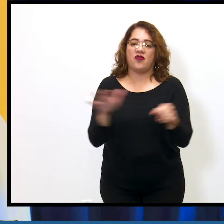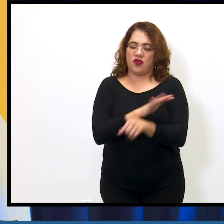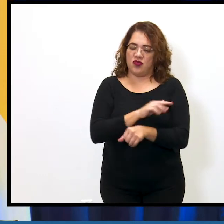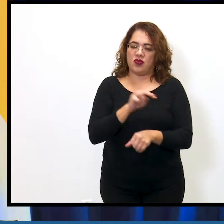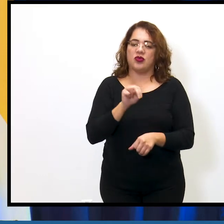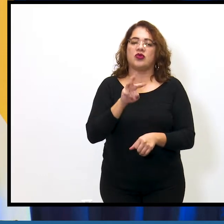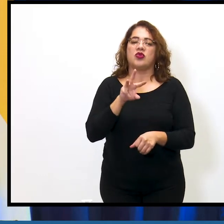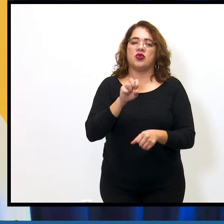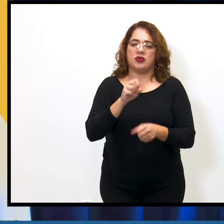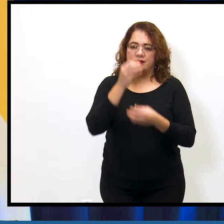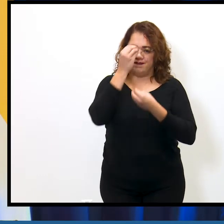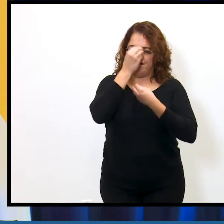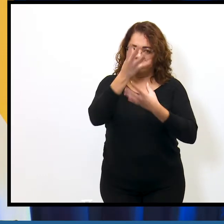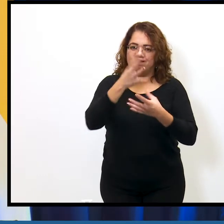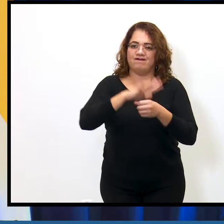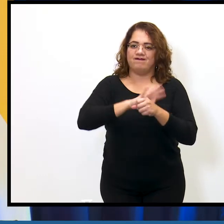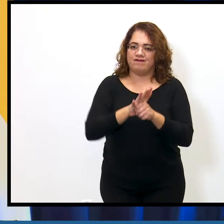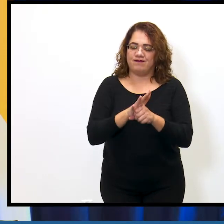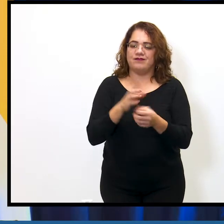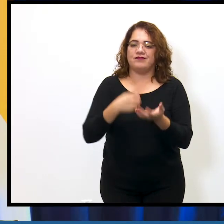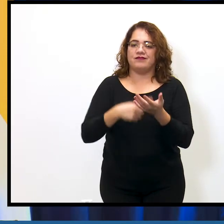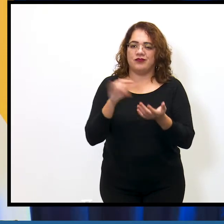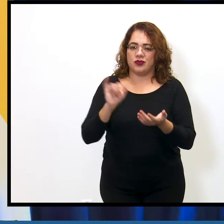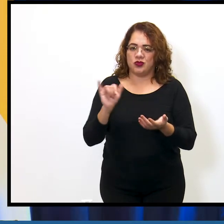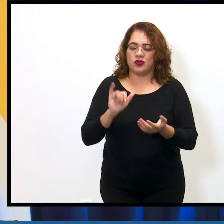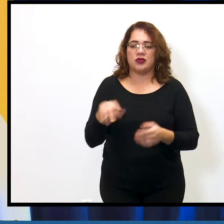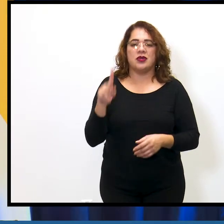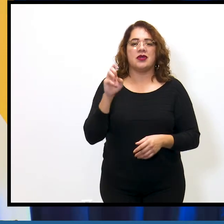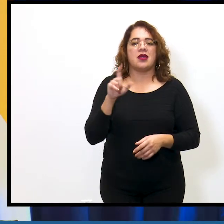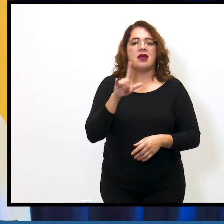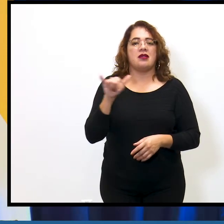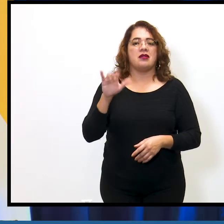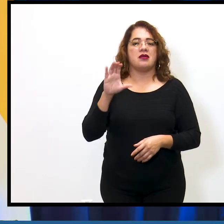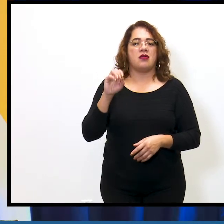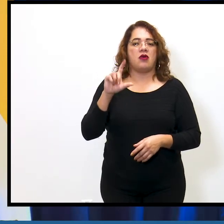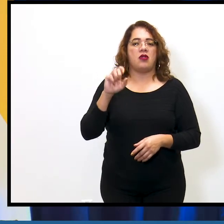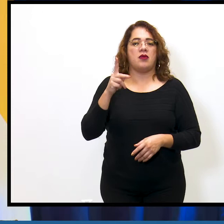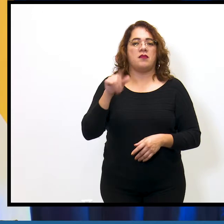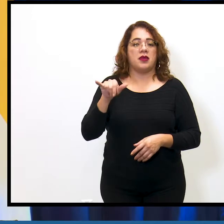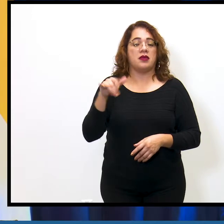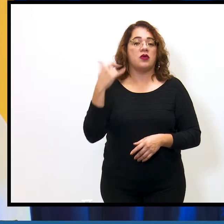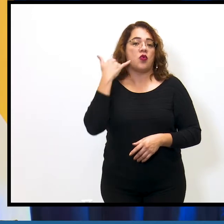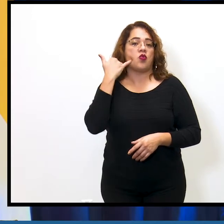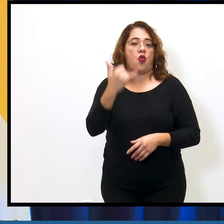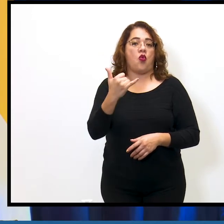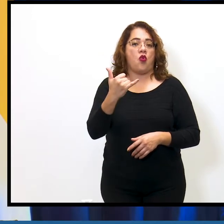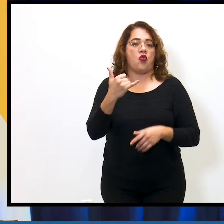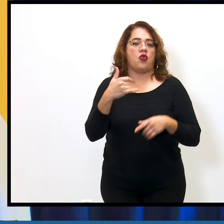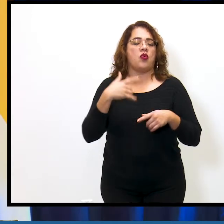We're also going to have our director of the health department Kelly Colopy, she's actually phoning in to do her update. That will be right after mine